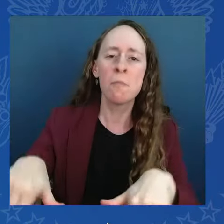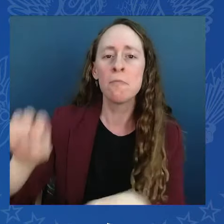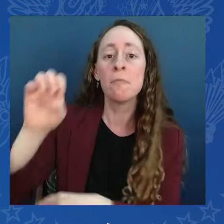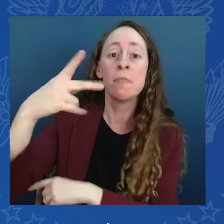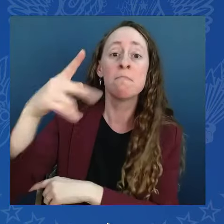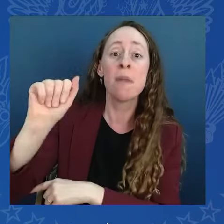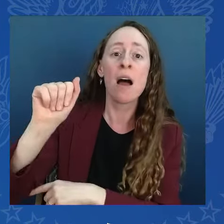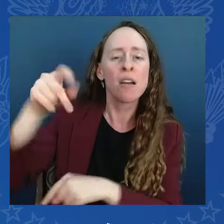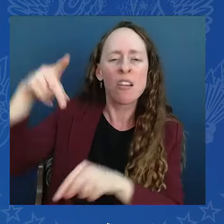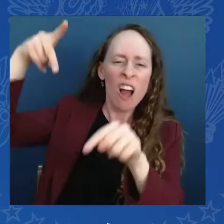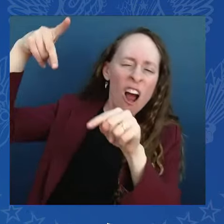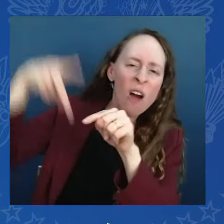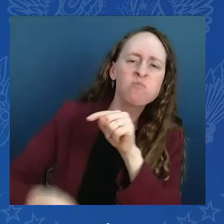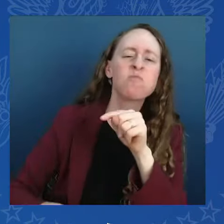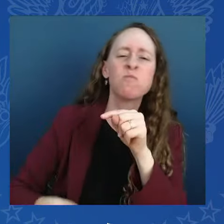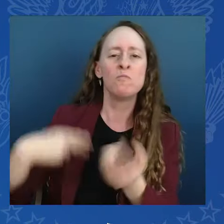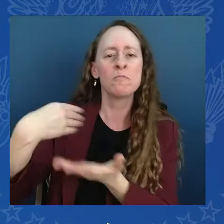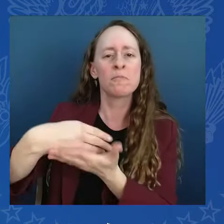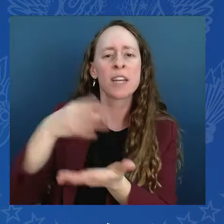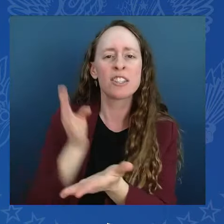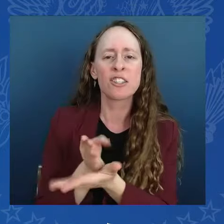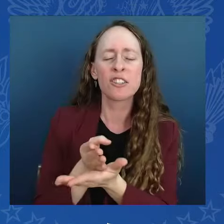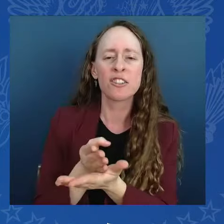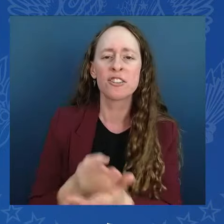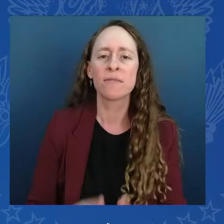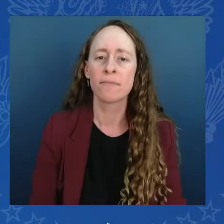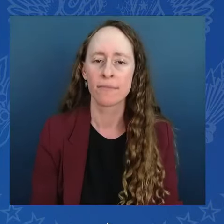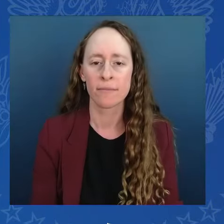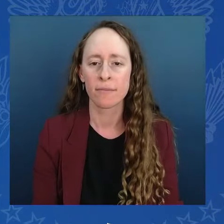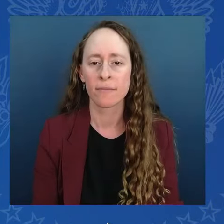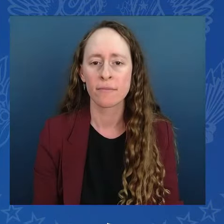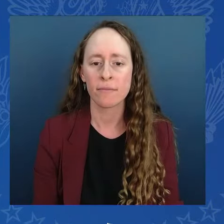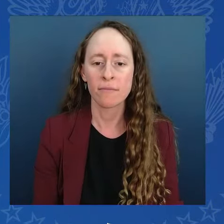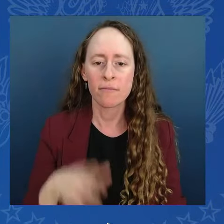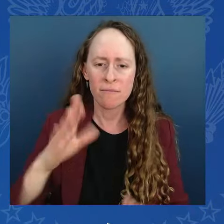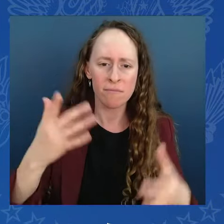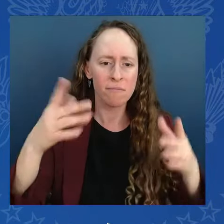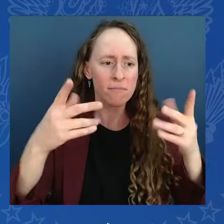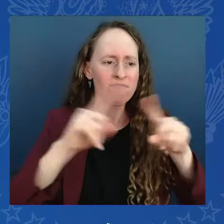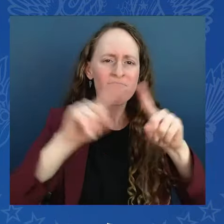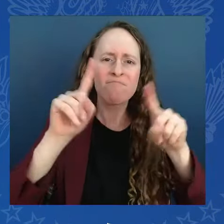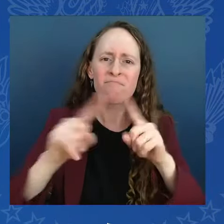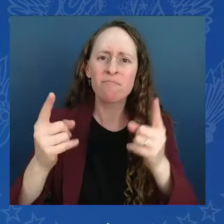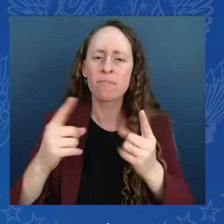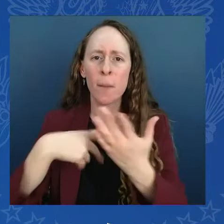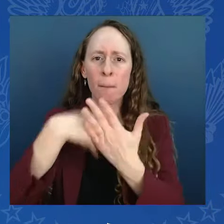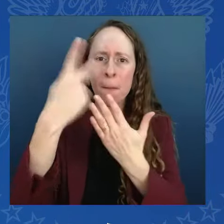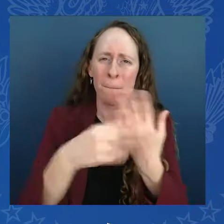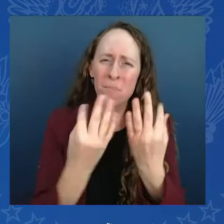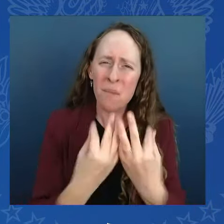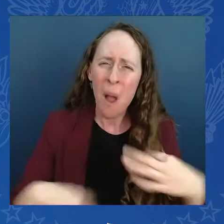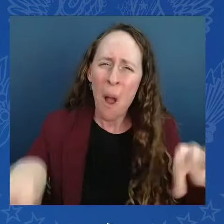that guaranteed clean water. You may also remember, when the last guy was president, he promised "Infrastructure Week"